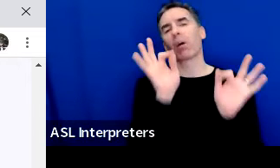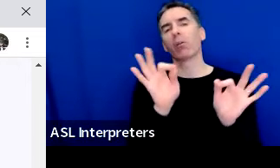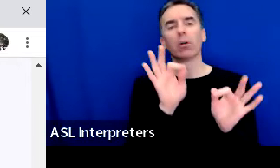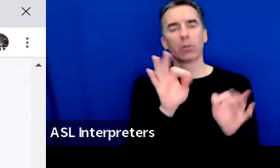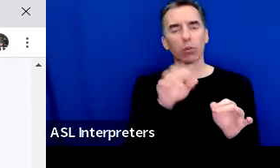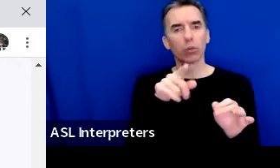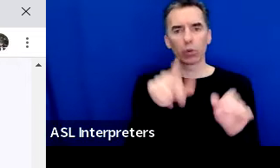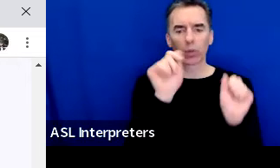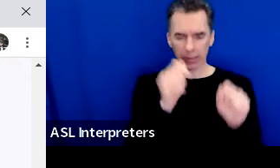whatever kind of problem you have.